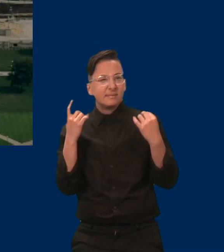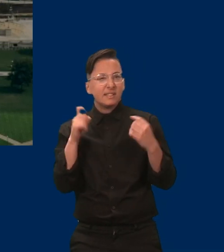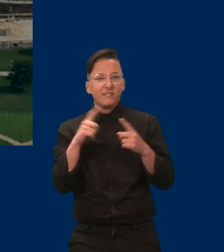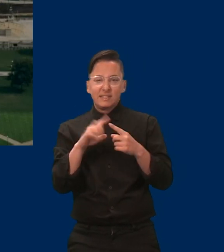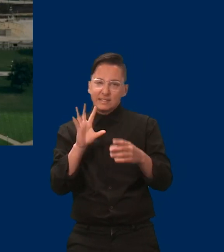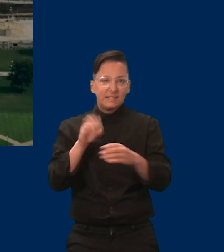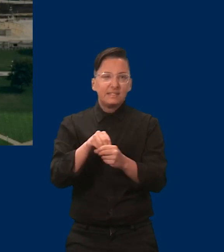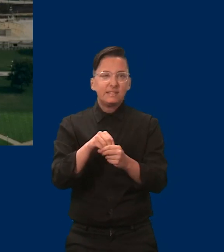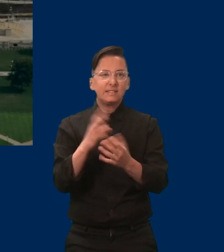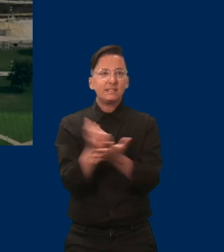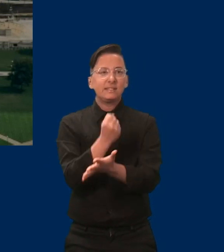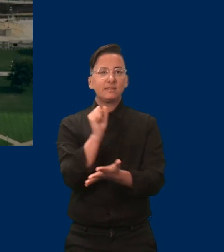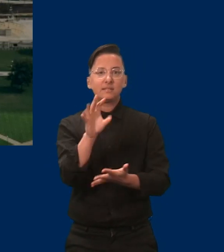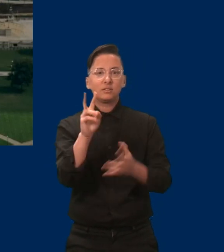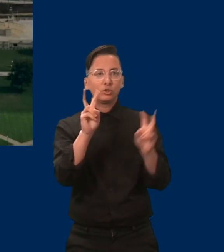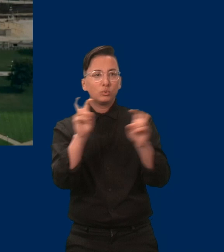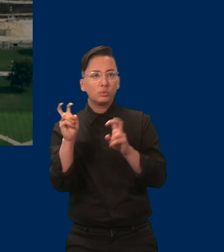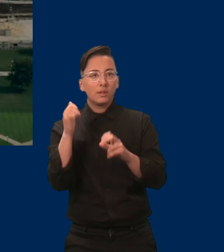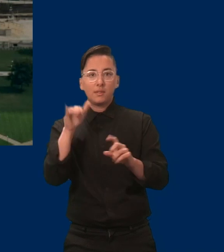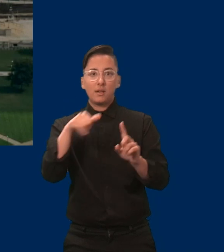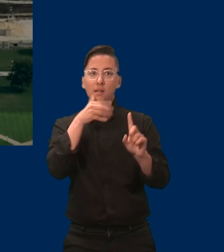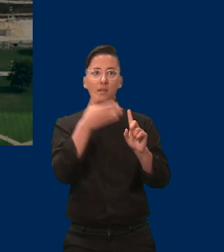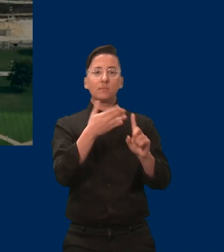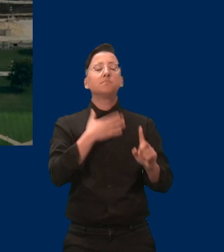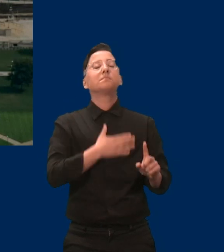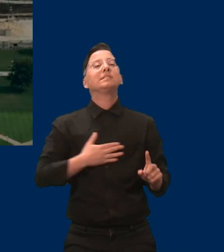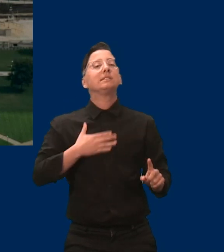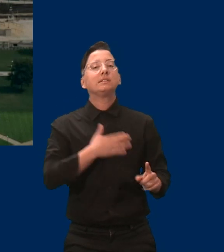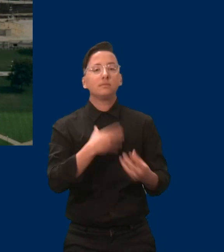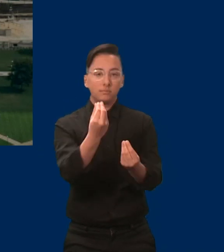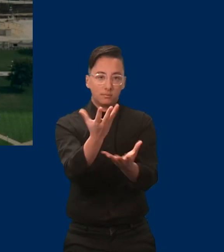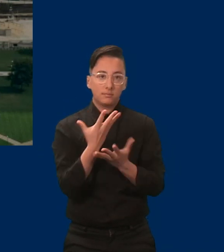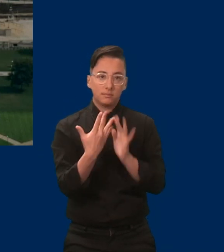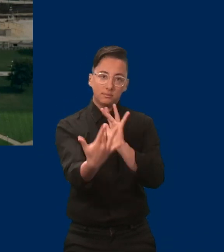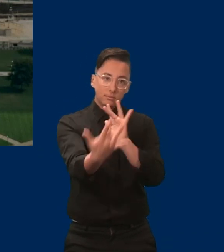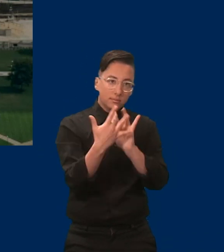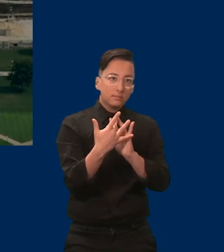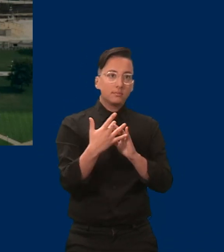I am happy to meet with a constituent to learn about different disability issues,